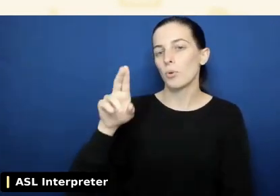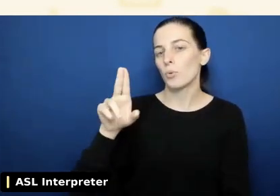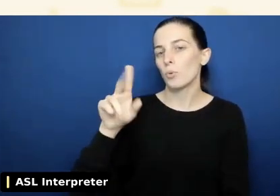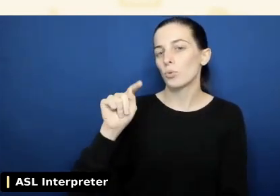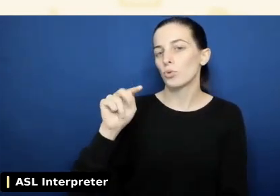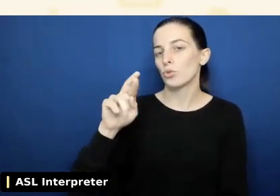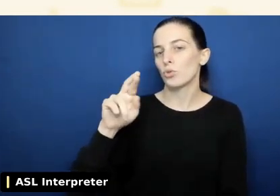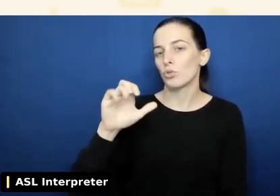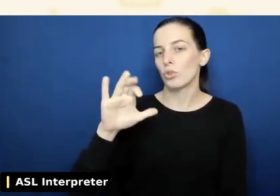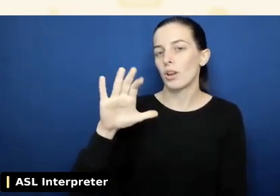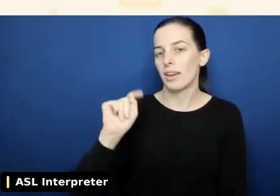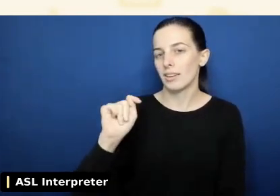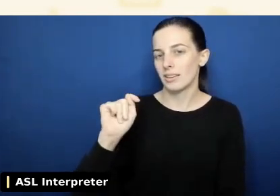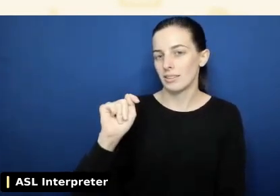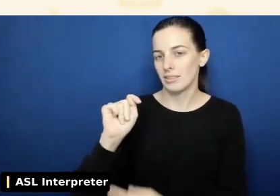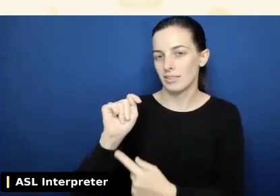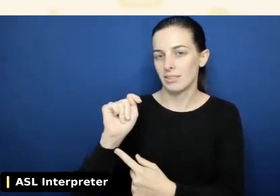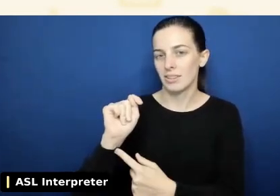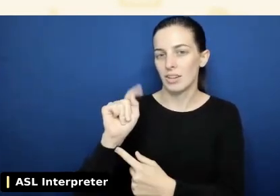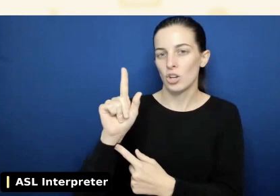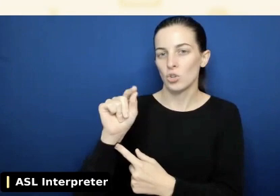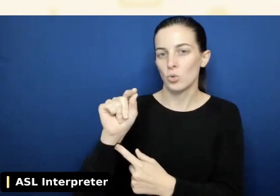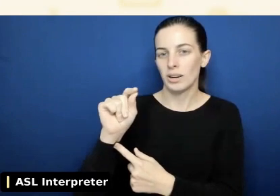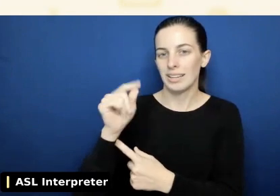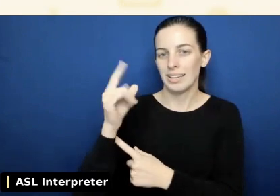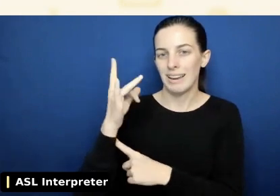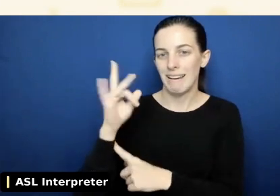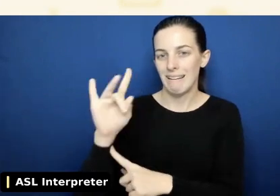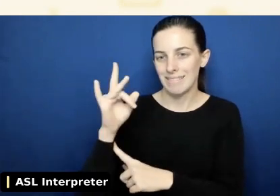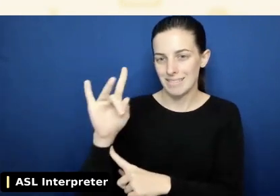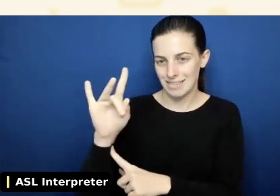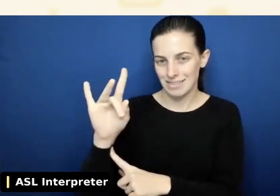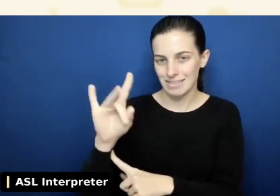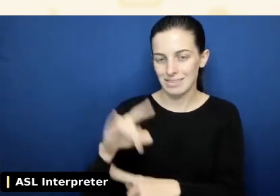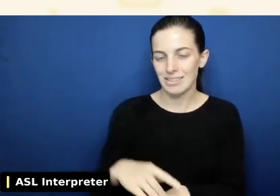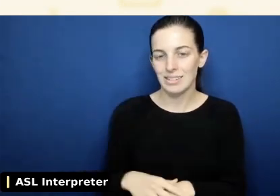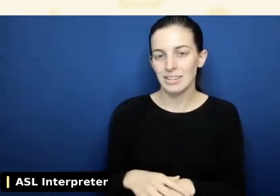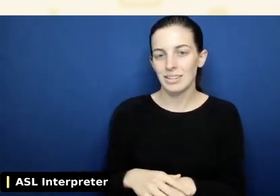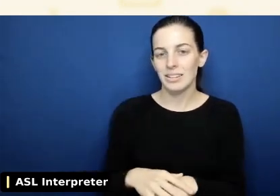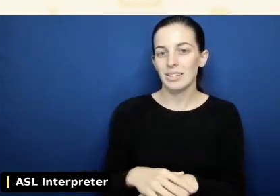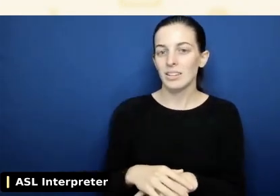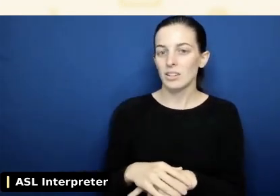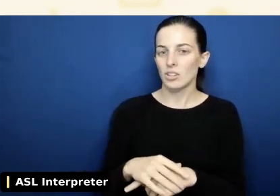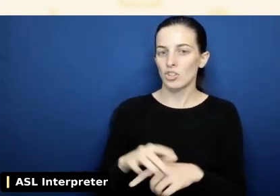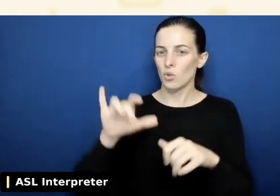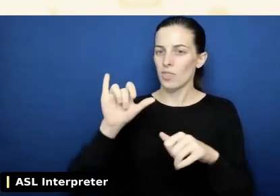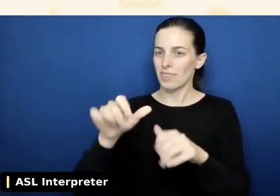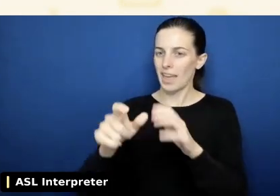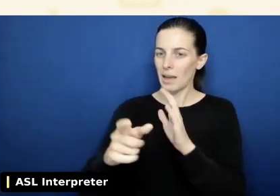And this moment captures me as a speaker, but also as a storyteller,